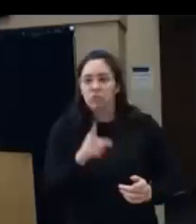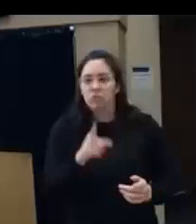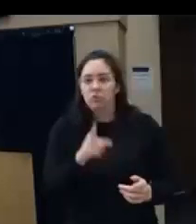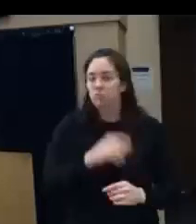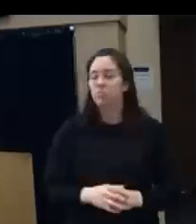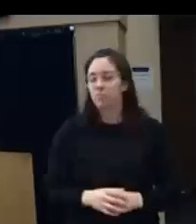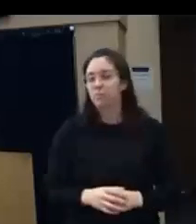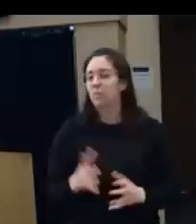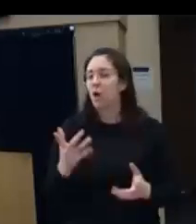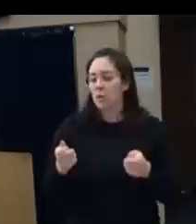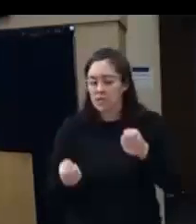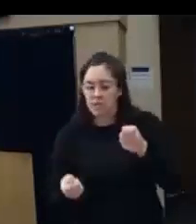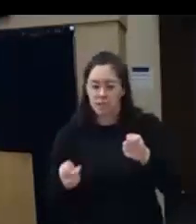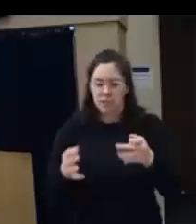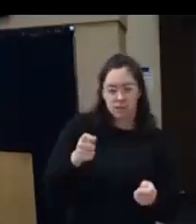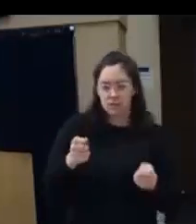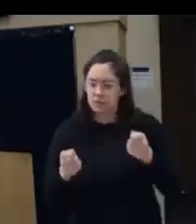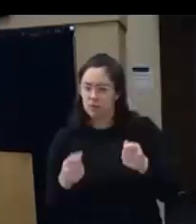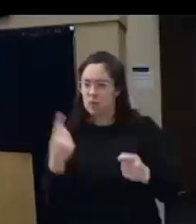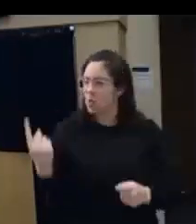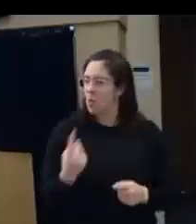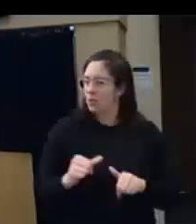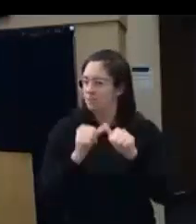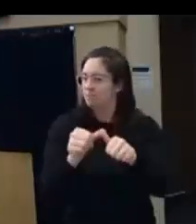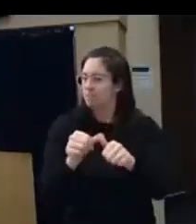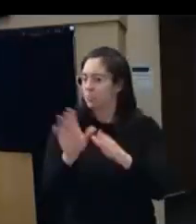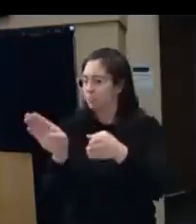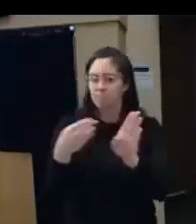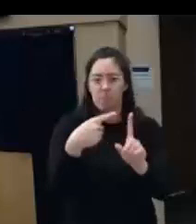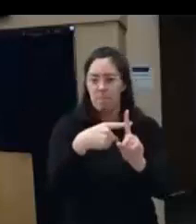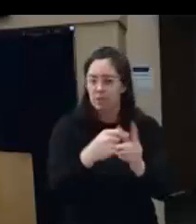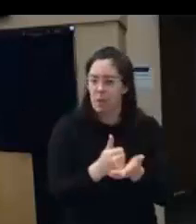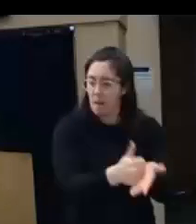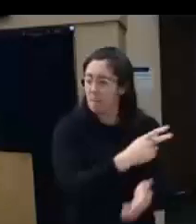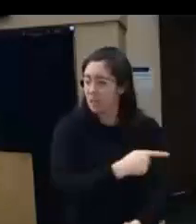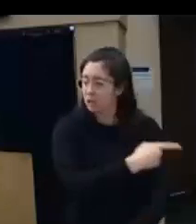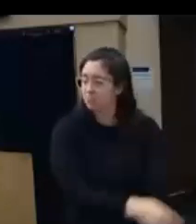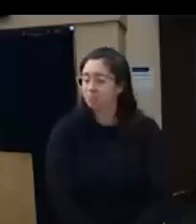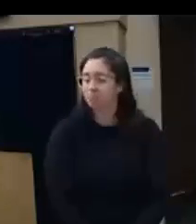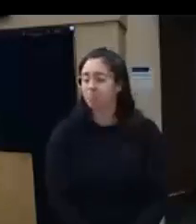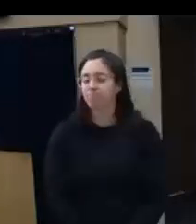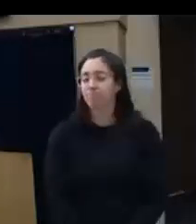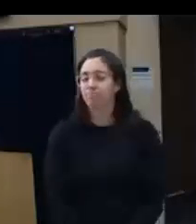we're always tweaking the way that we do things and in a positive way for patients I think oh